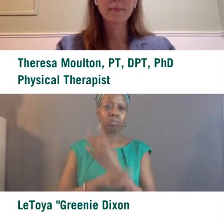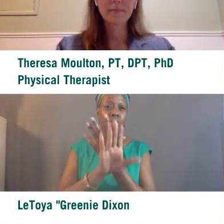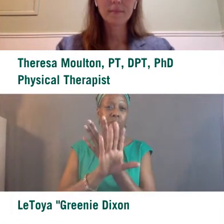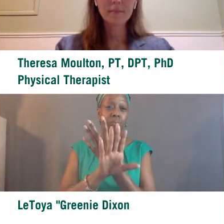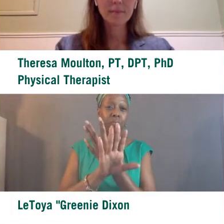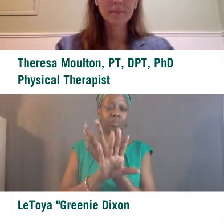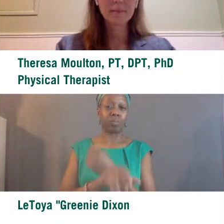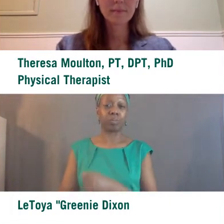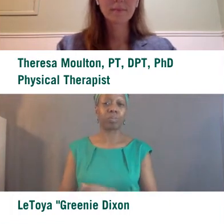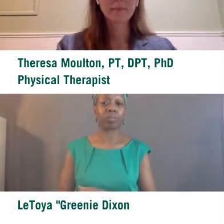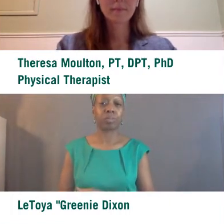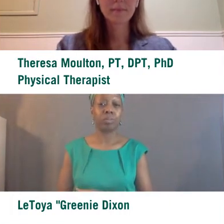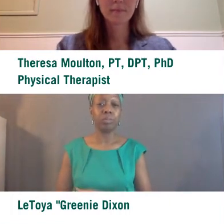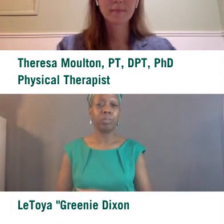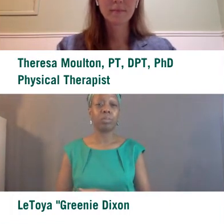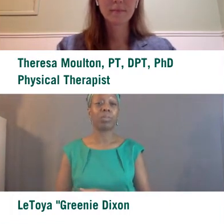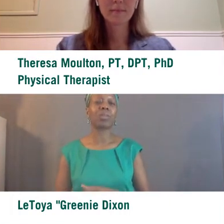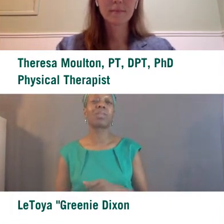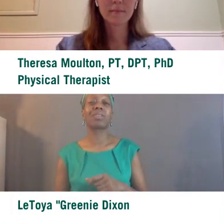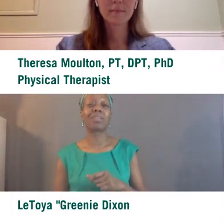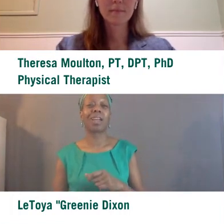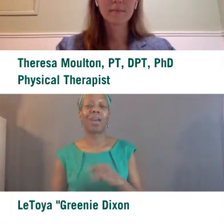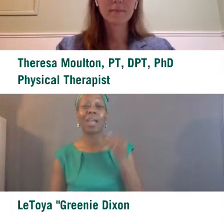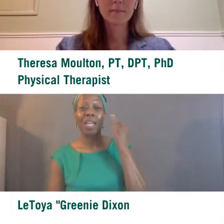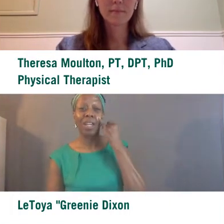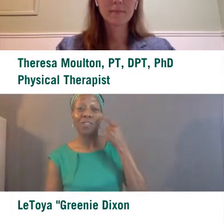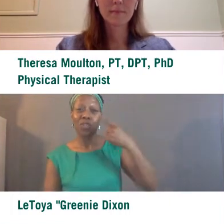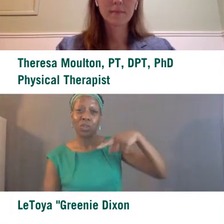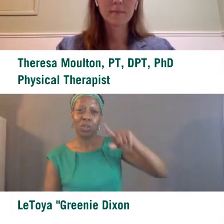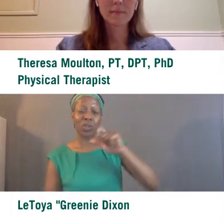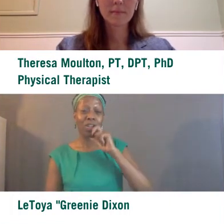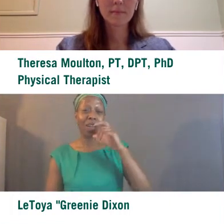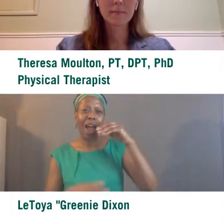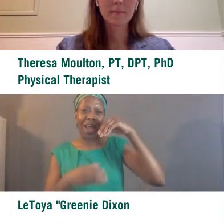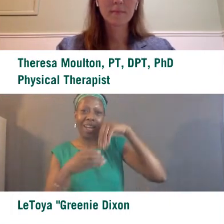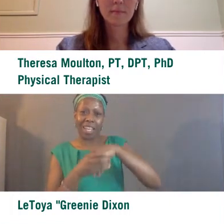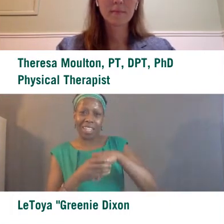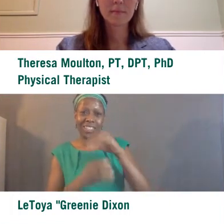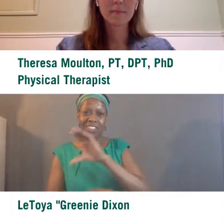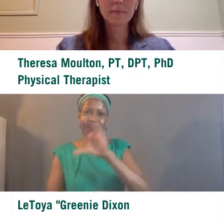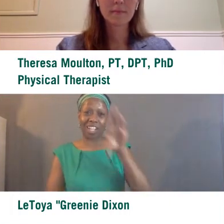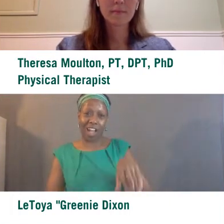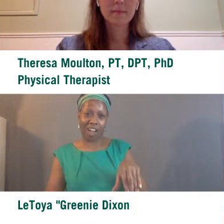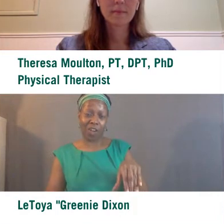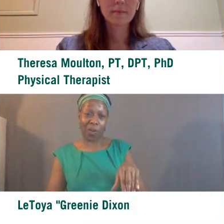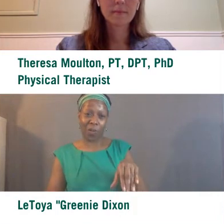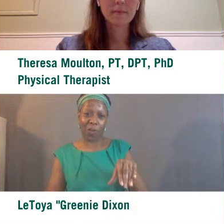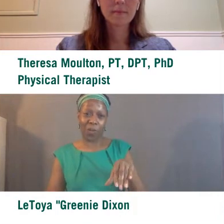who are outside of Chicago right now. Is there just Shirley Ryan Abilitylab,